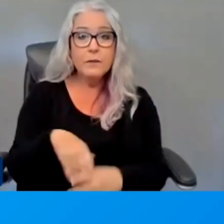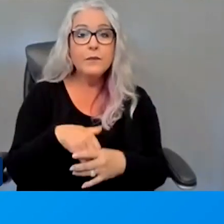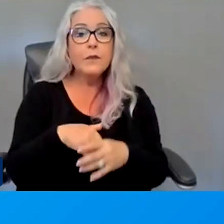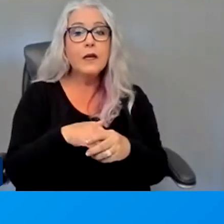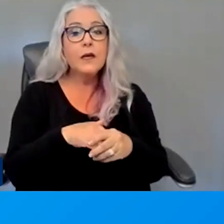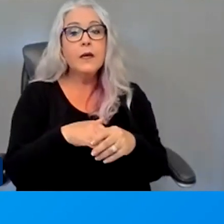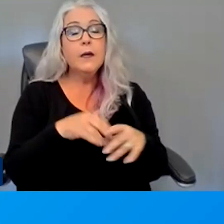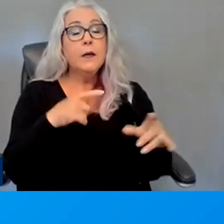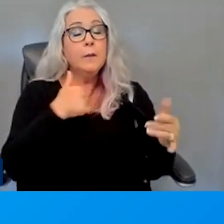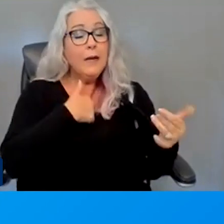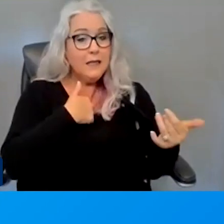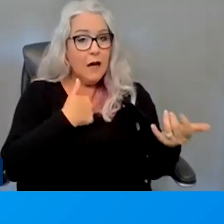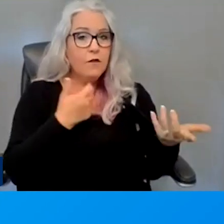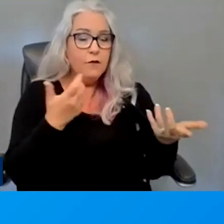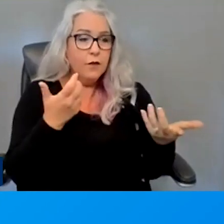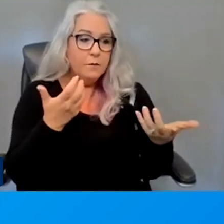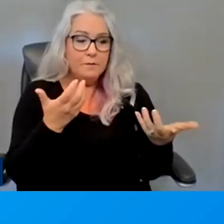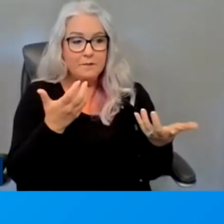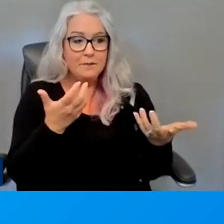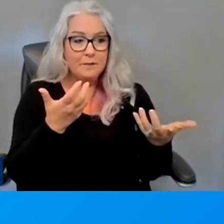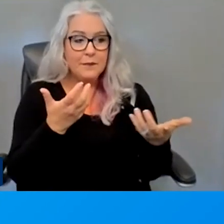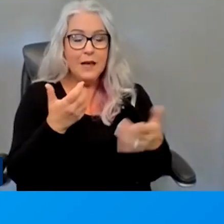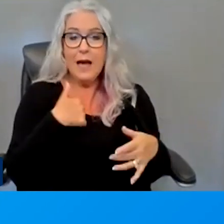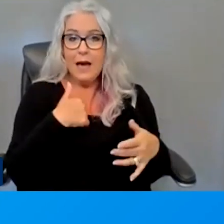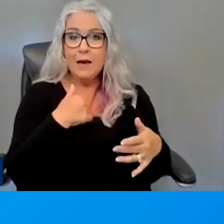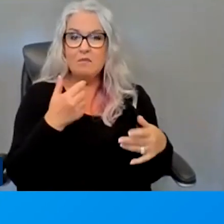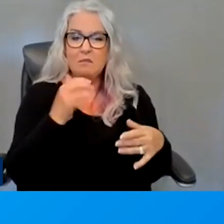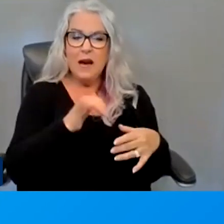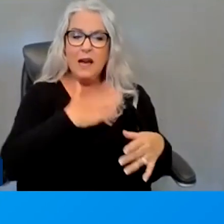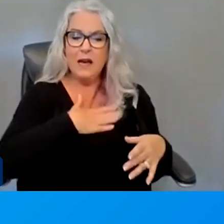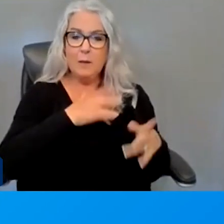now, I no longer provide direct legal services.